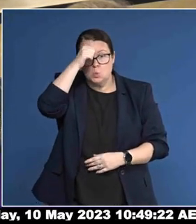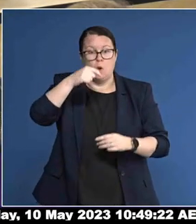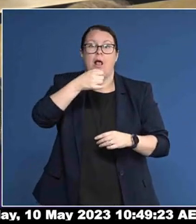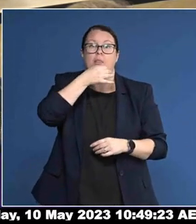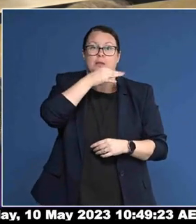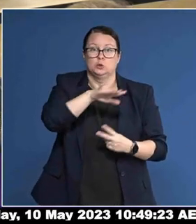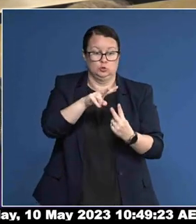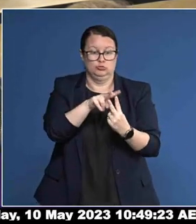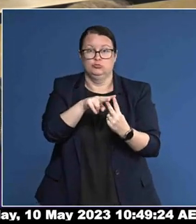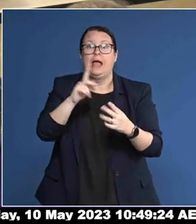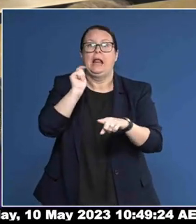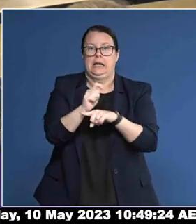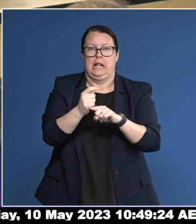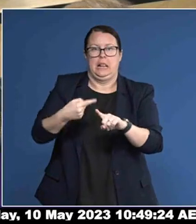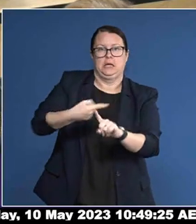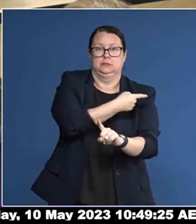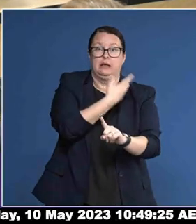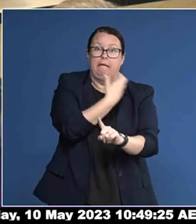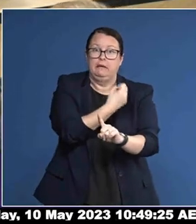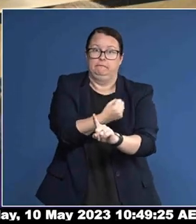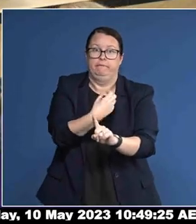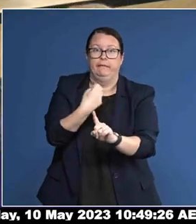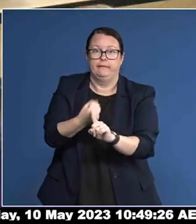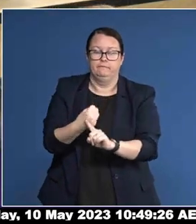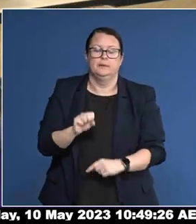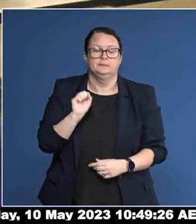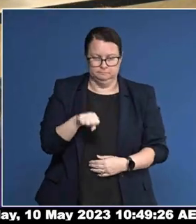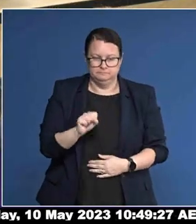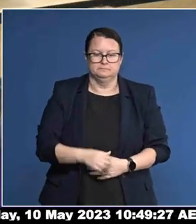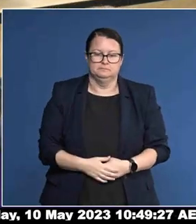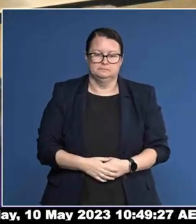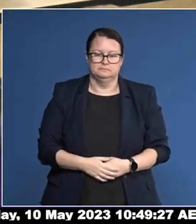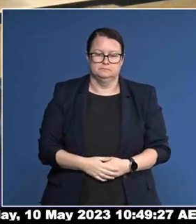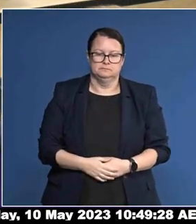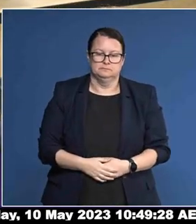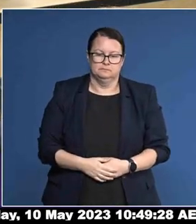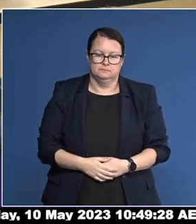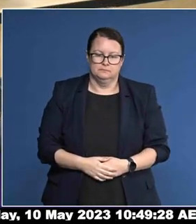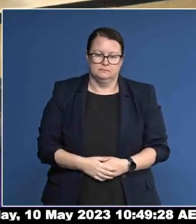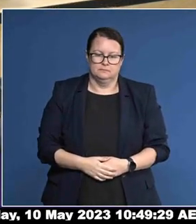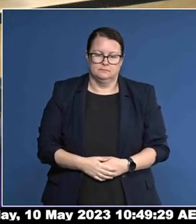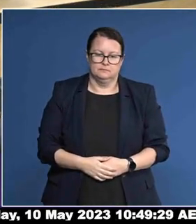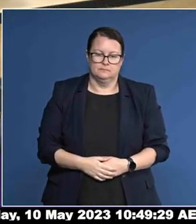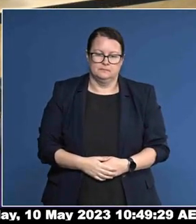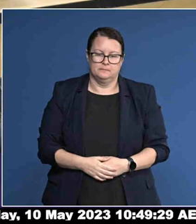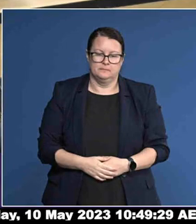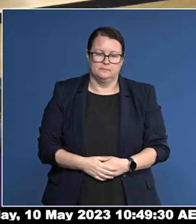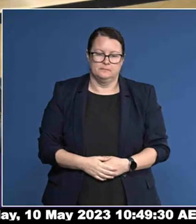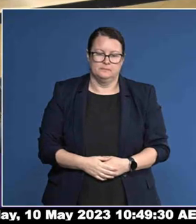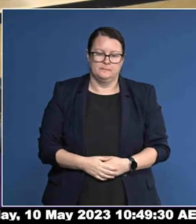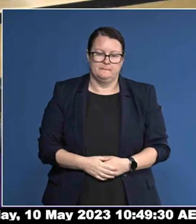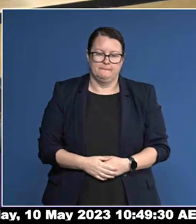Yes.